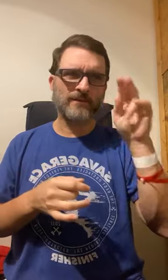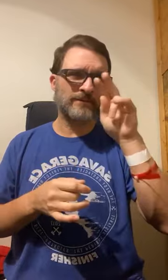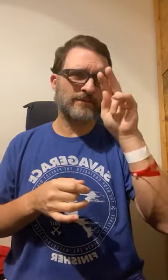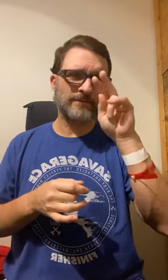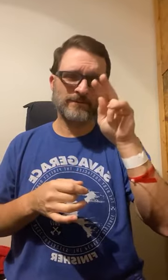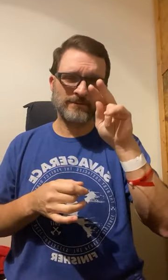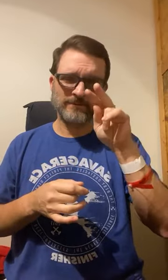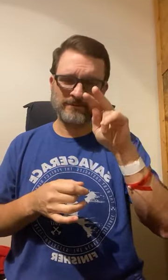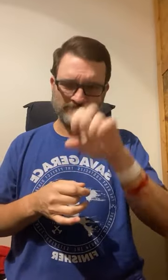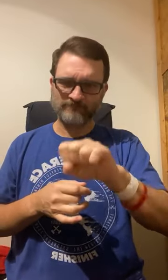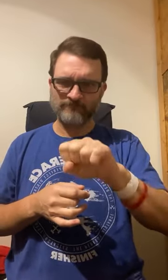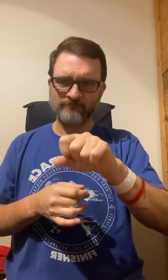When I mentioned about my back pain. They checked the scan pictures and found